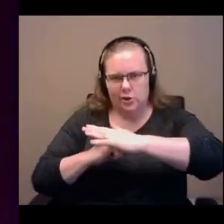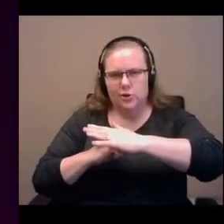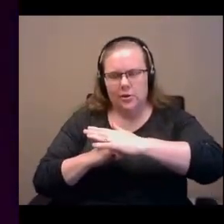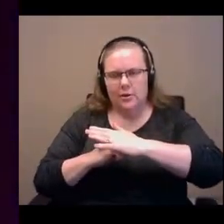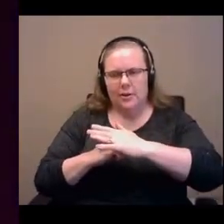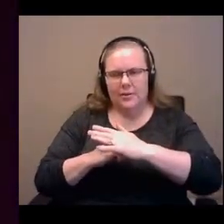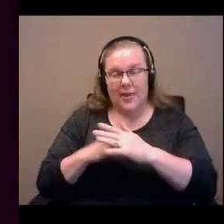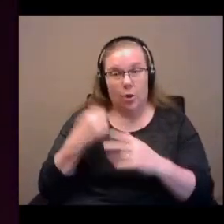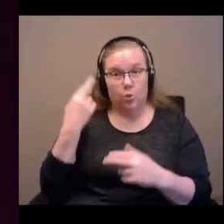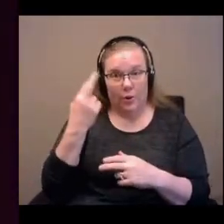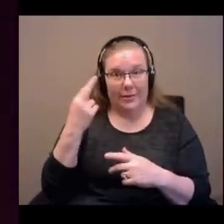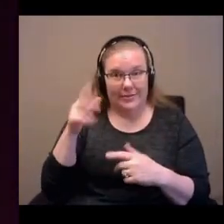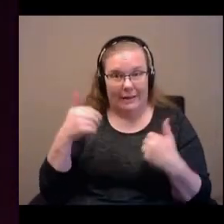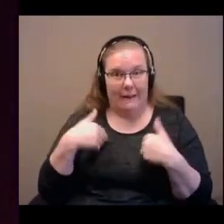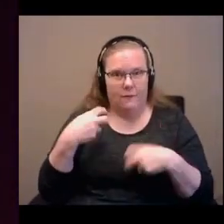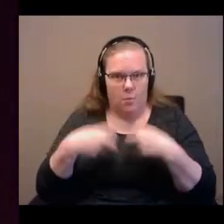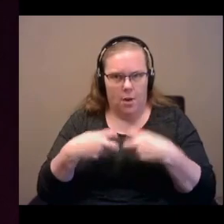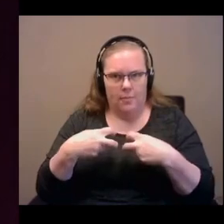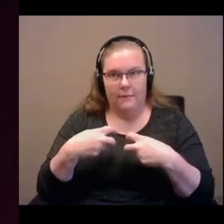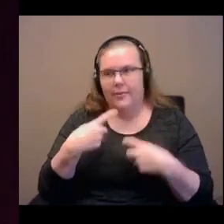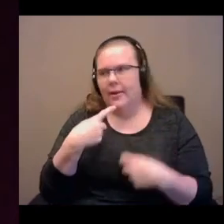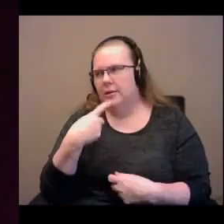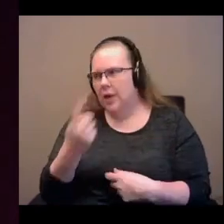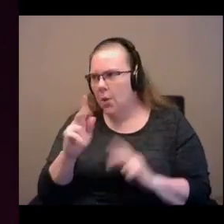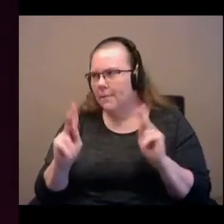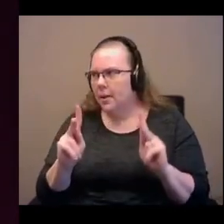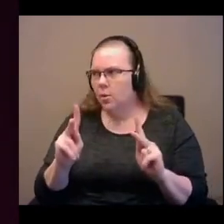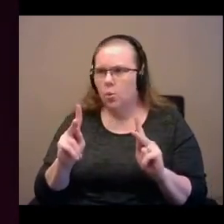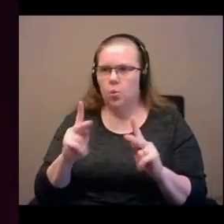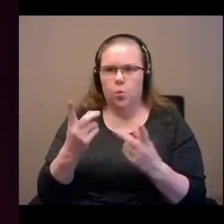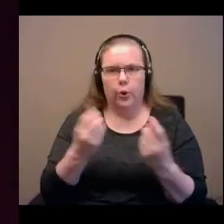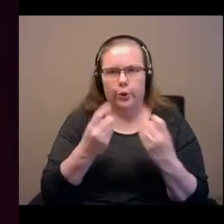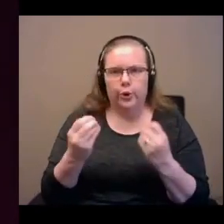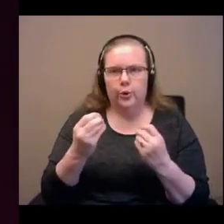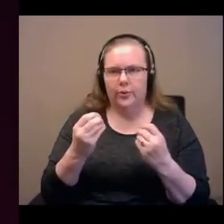people what to do, they will ignore us. They will delete our emails, they will stop watching our